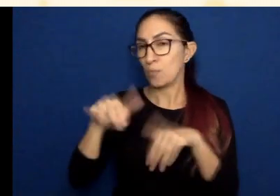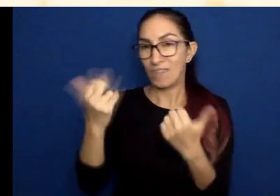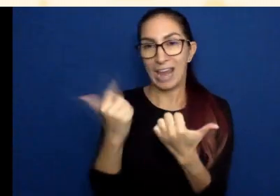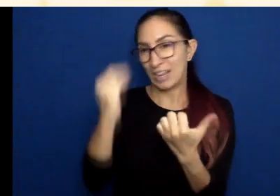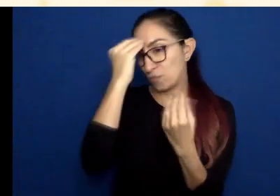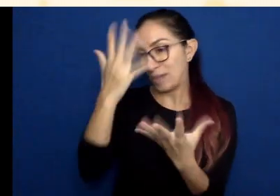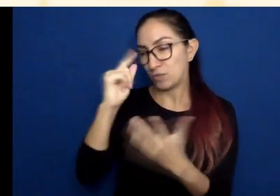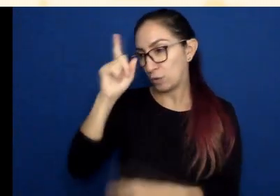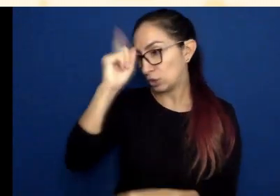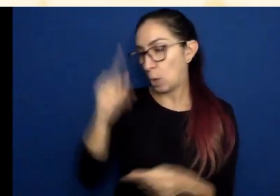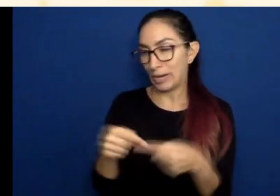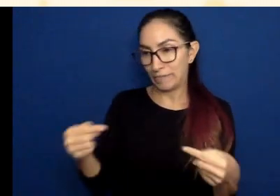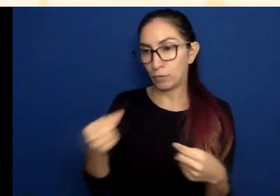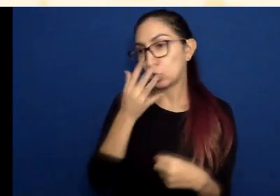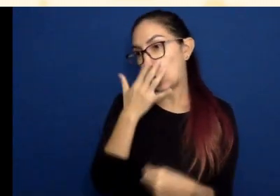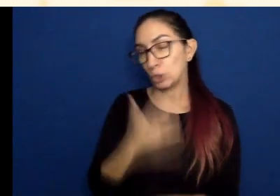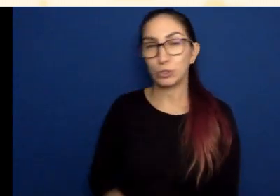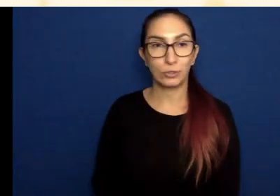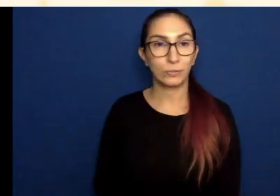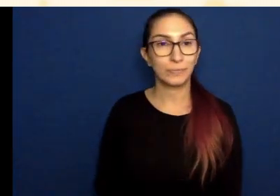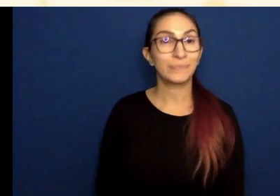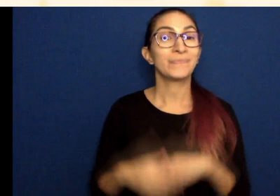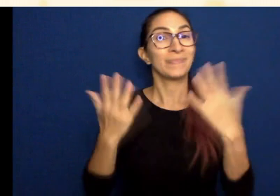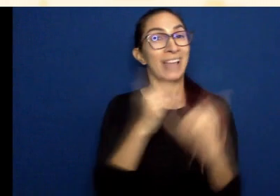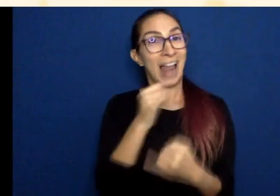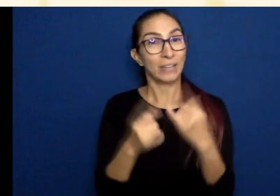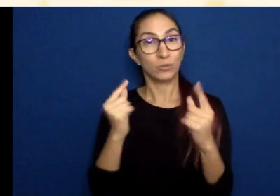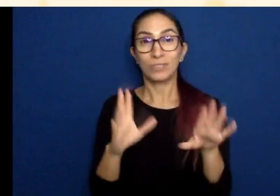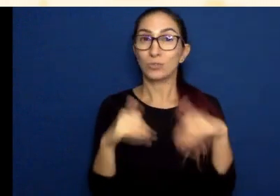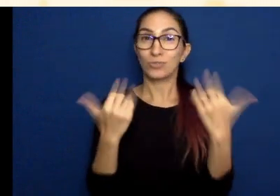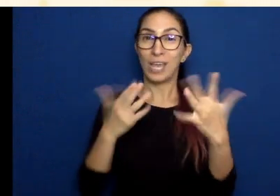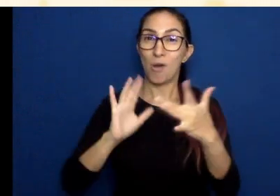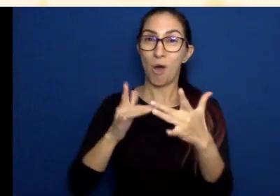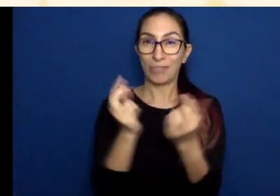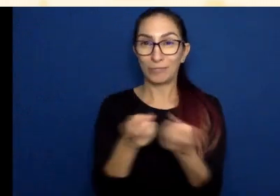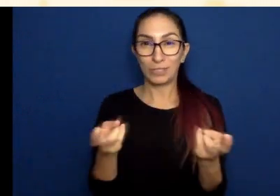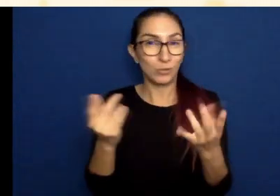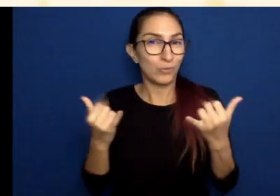The next thing we need to do is create an online resource. So currently these are a word document, but of course it would be better